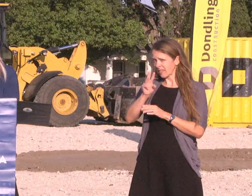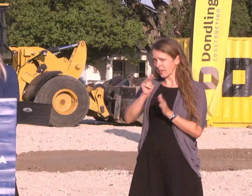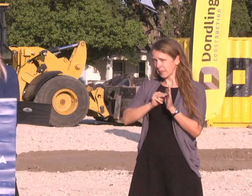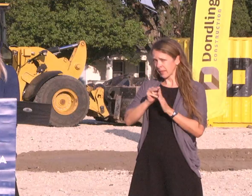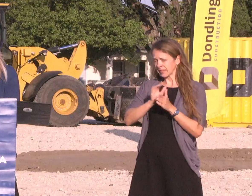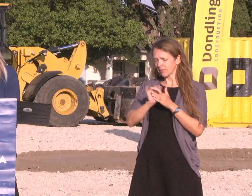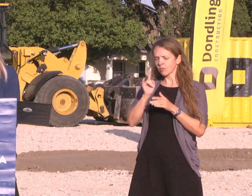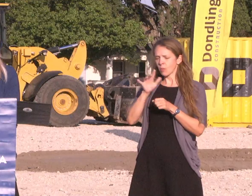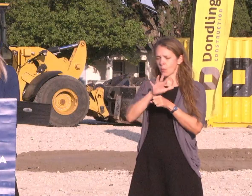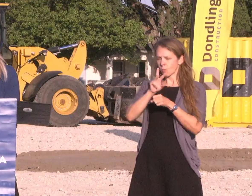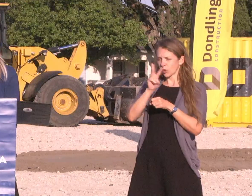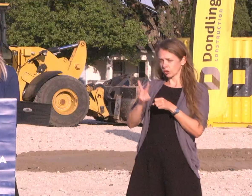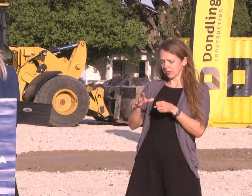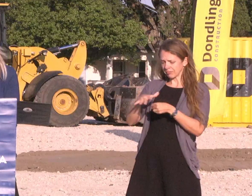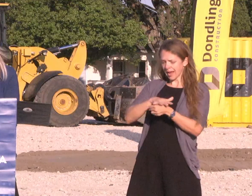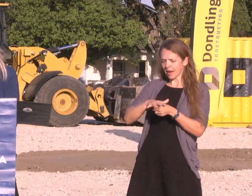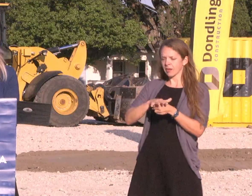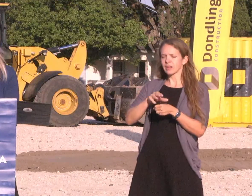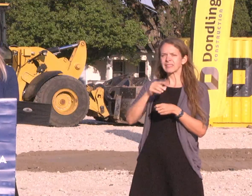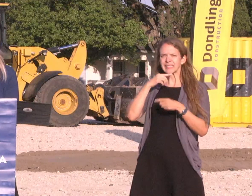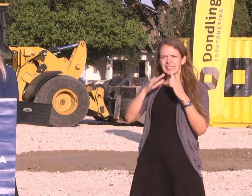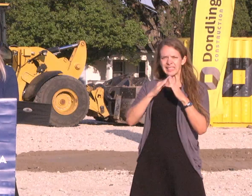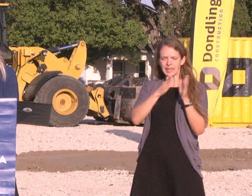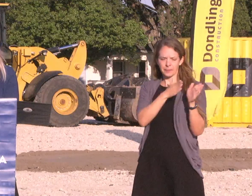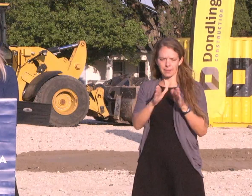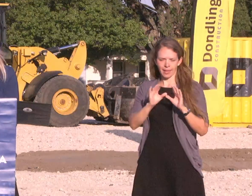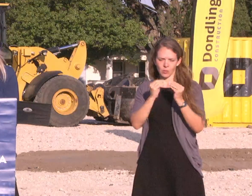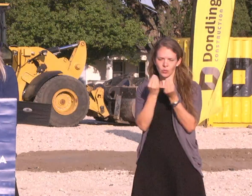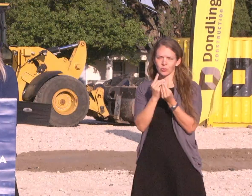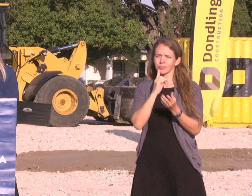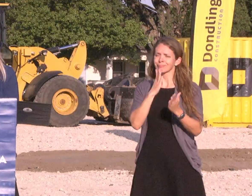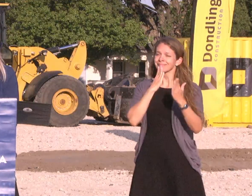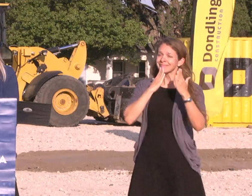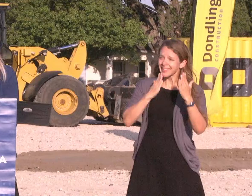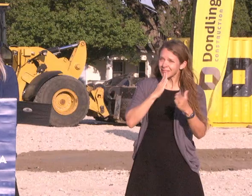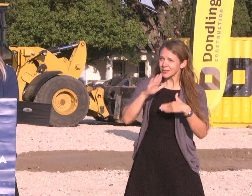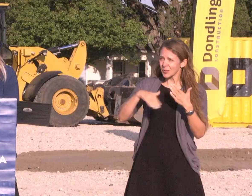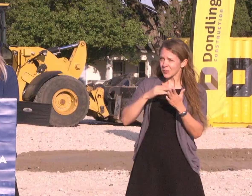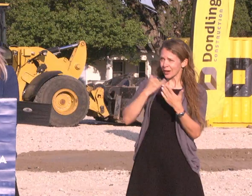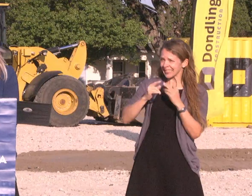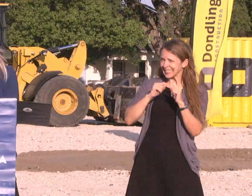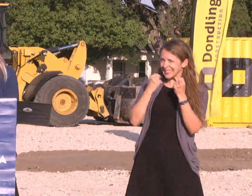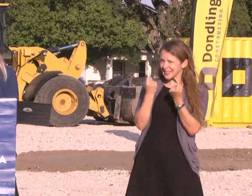area Metropolitan planning organization we are so grateful to the whole project team construction